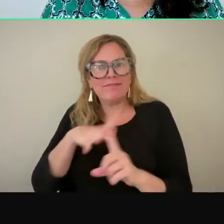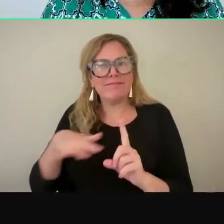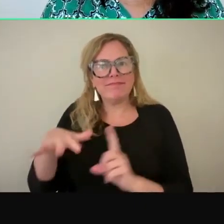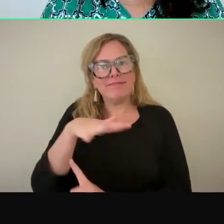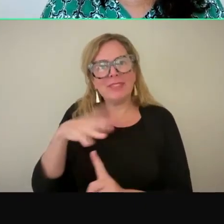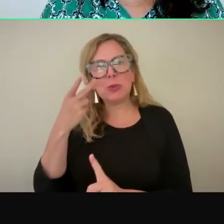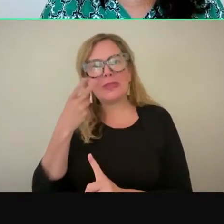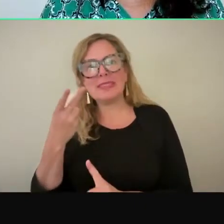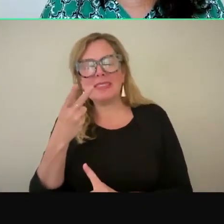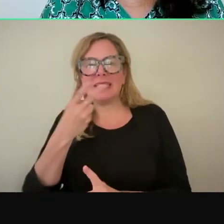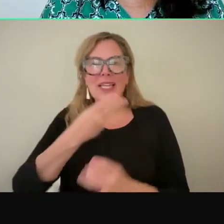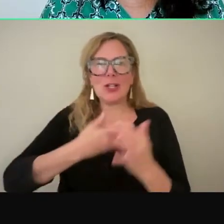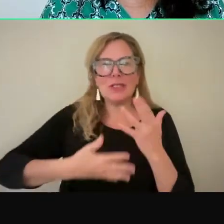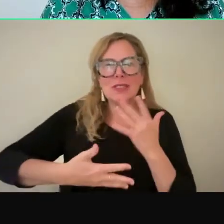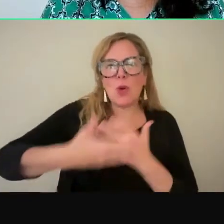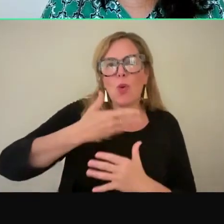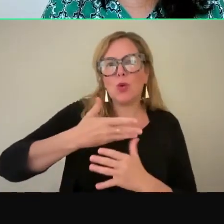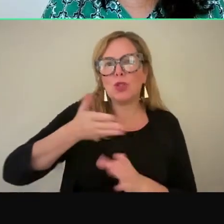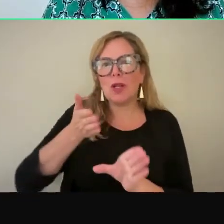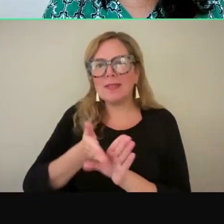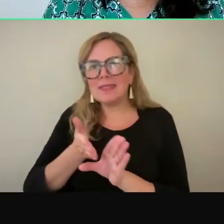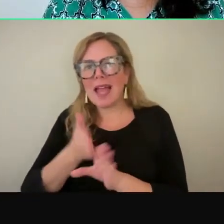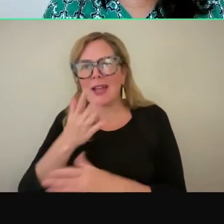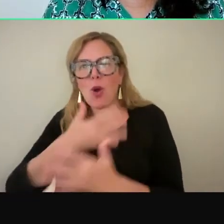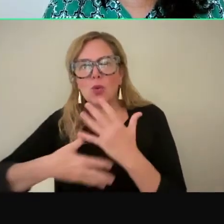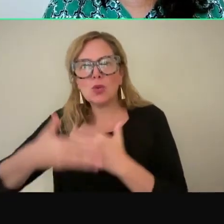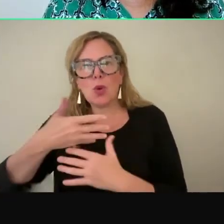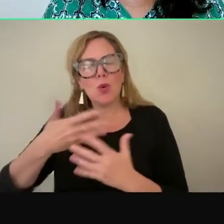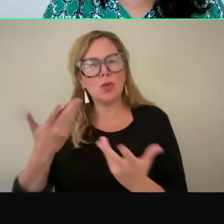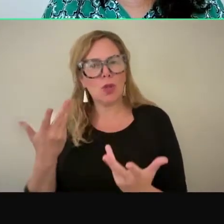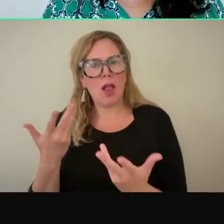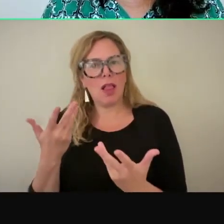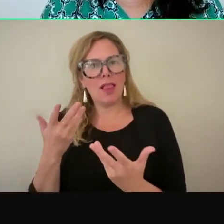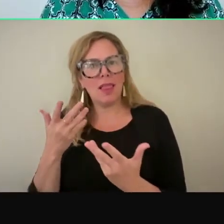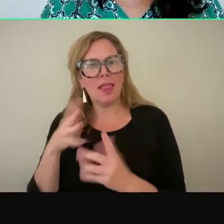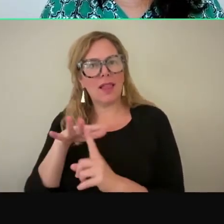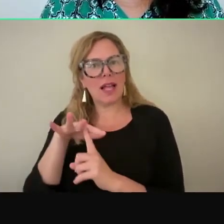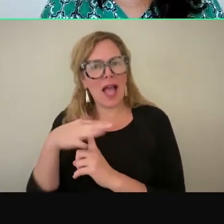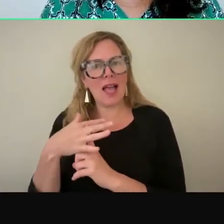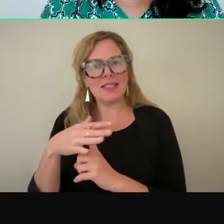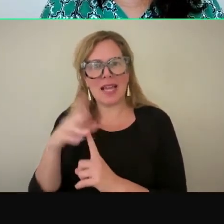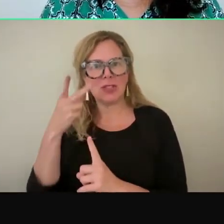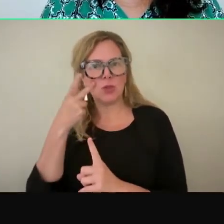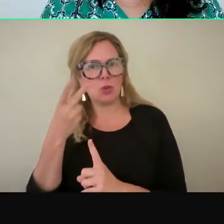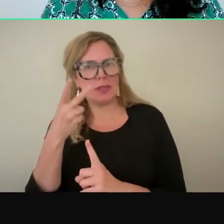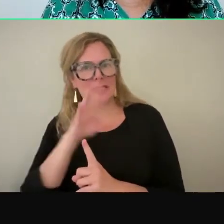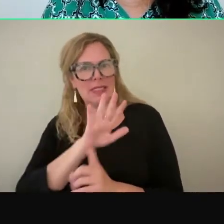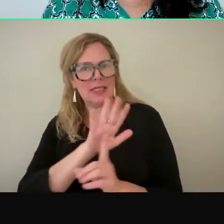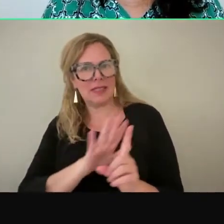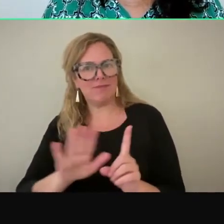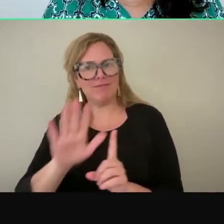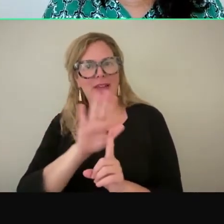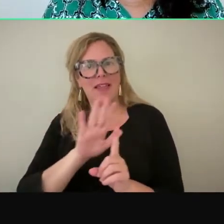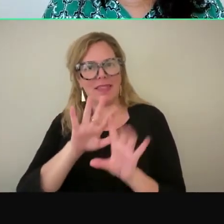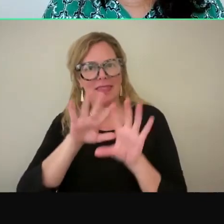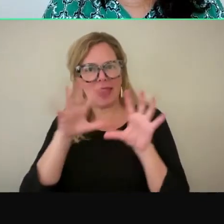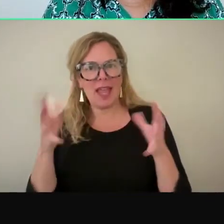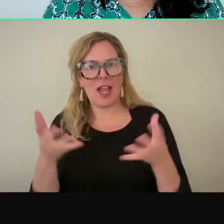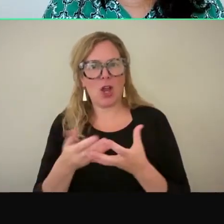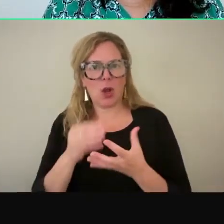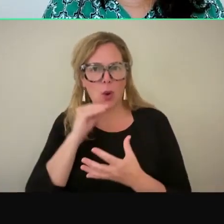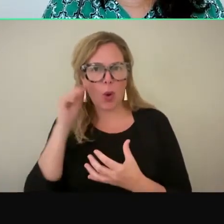psychosocial context and get to see their home. Beyond that sort of holistic view, there's very